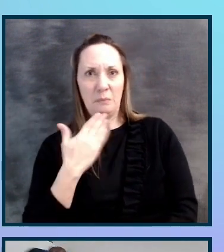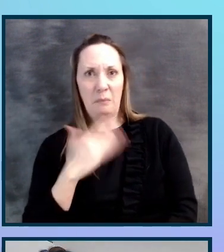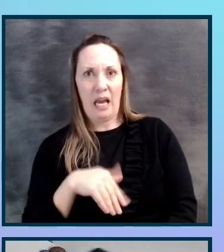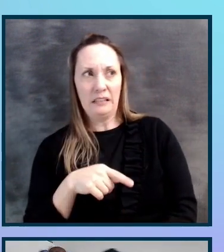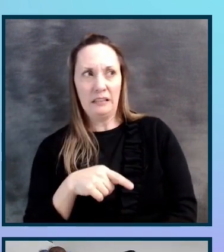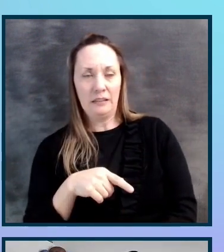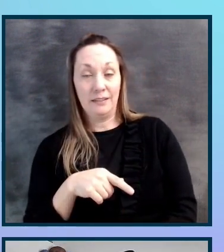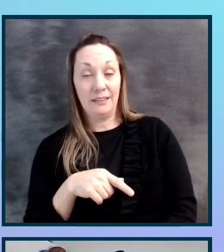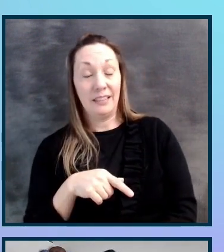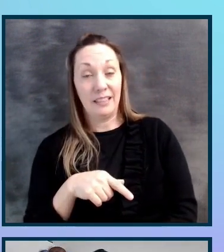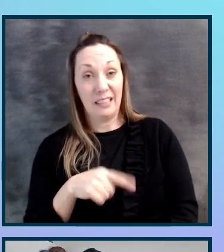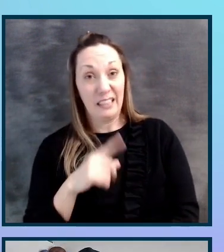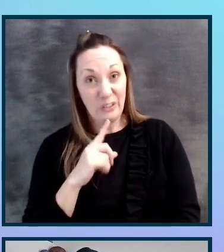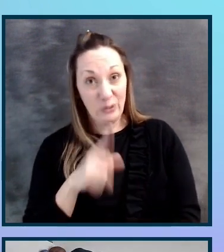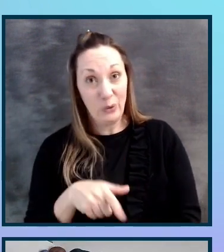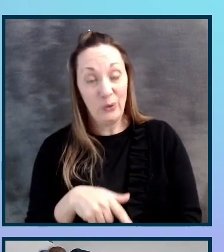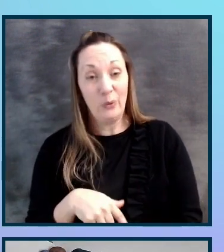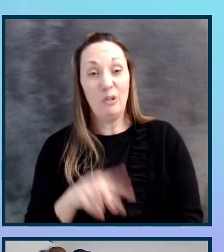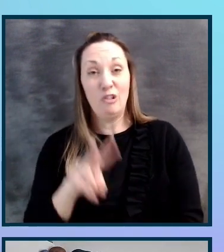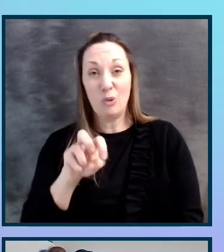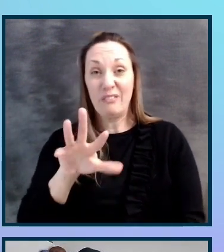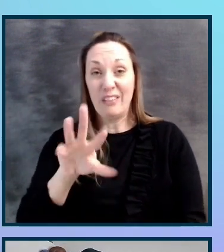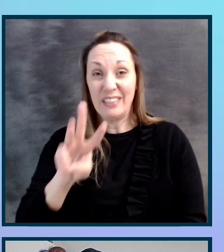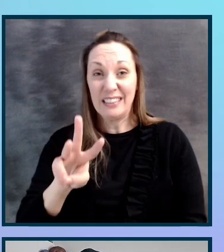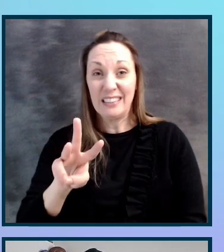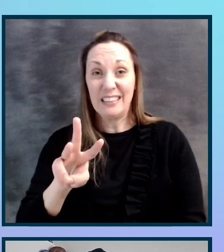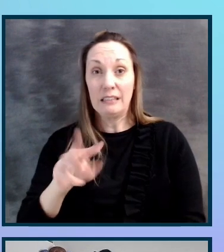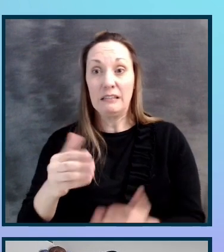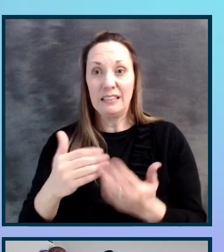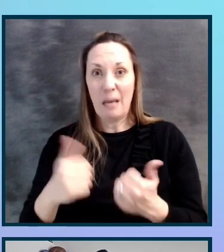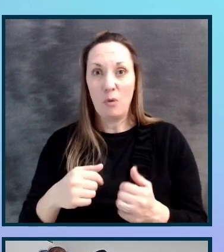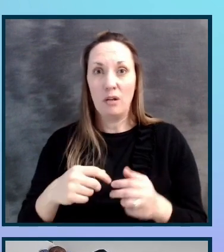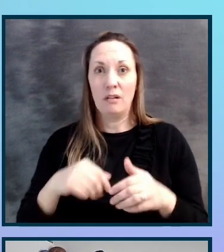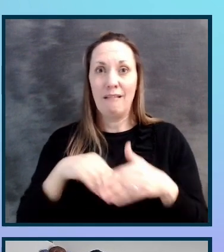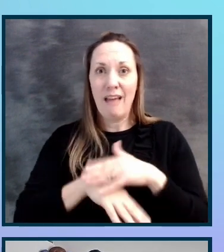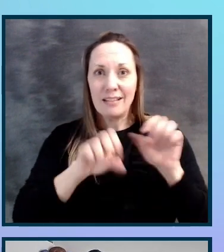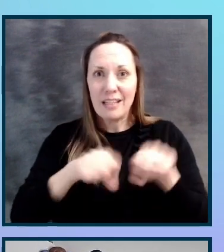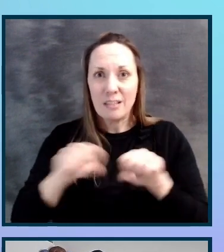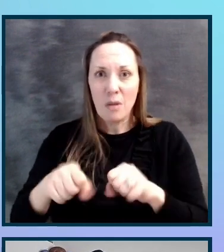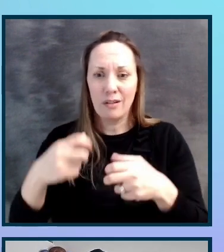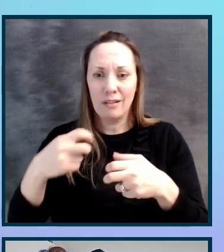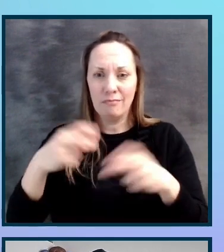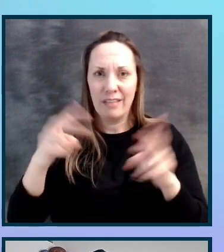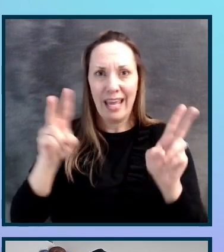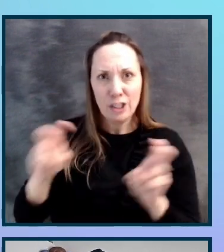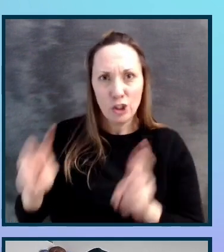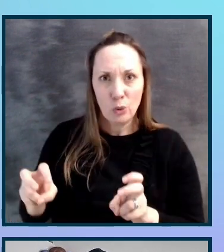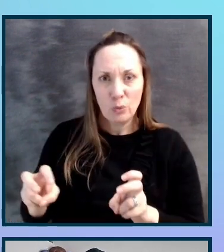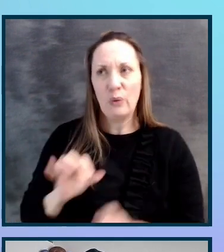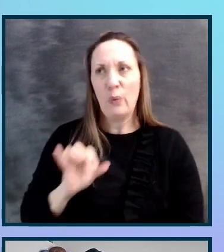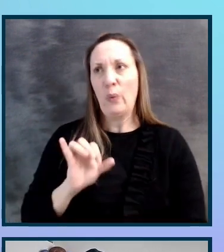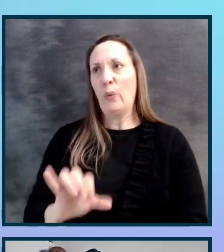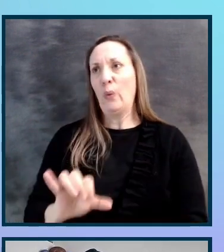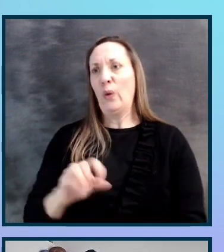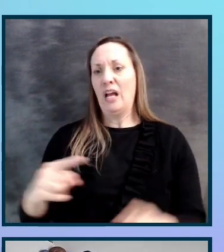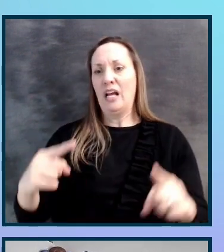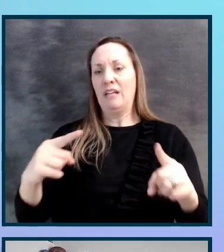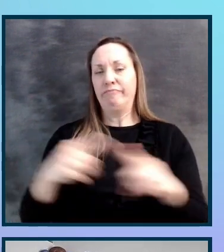And it was, 256 individualized accessibility issues existed on my content I created.